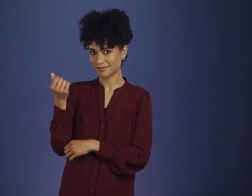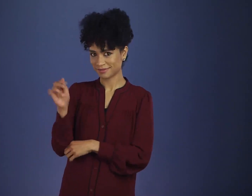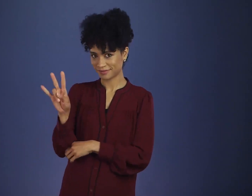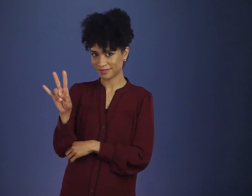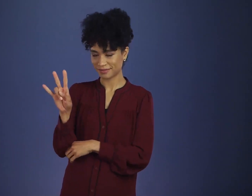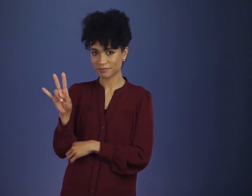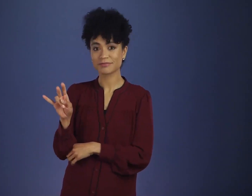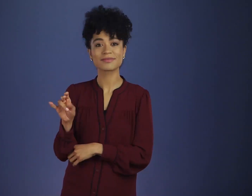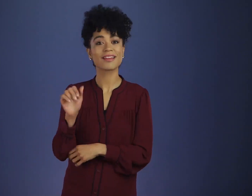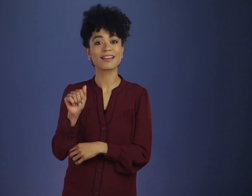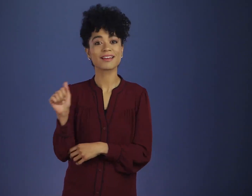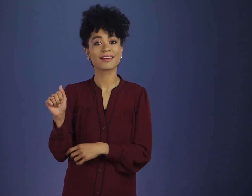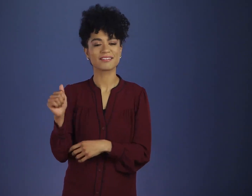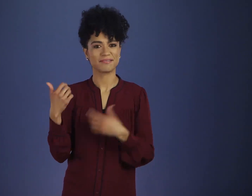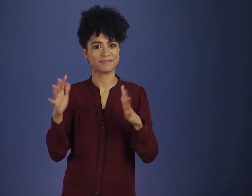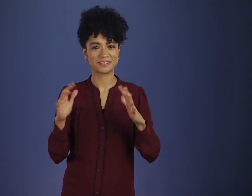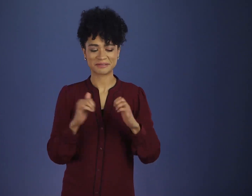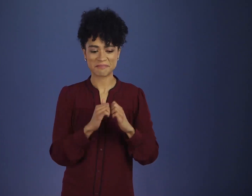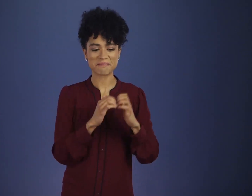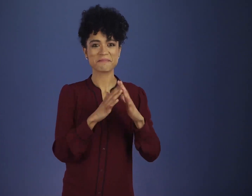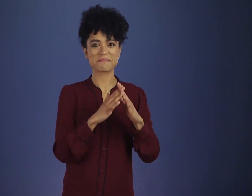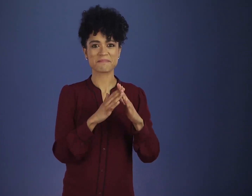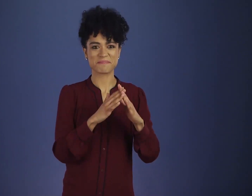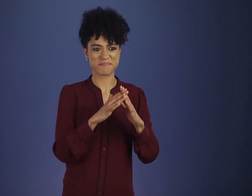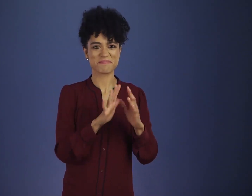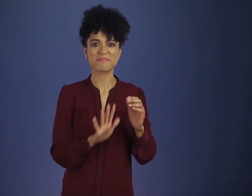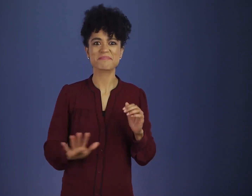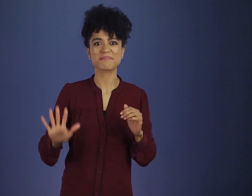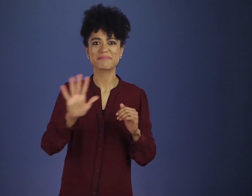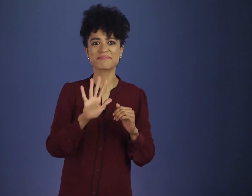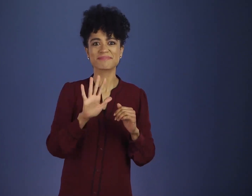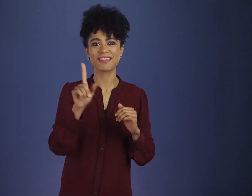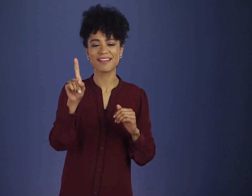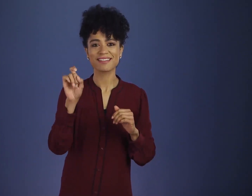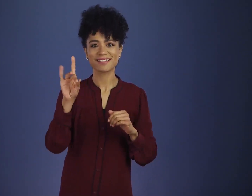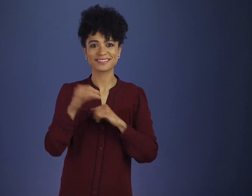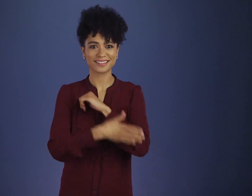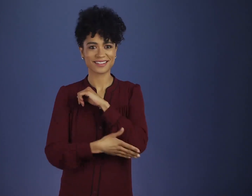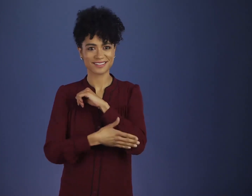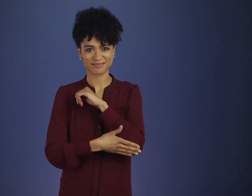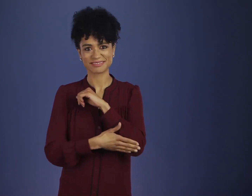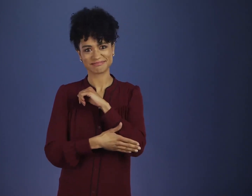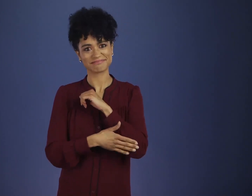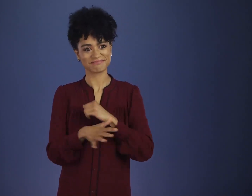* In 2017, A.A. is established in approximately 180 countries.